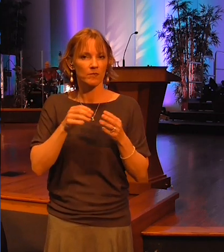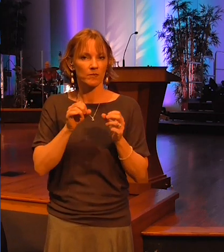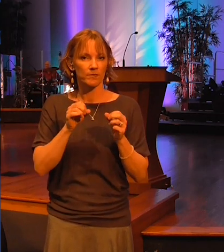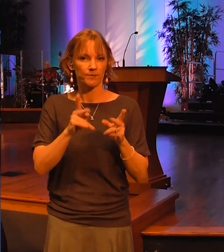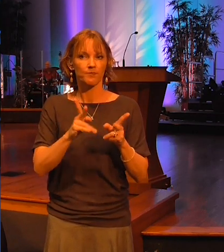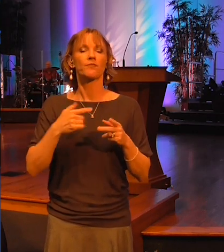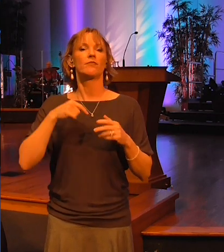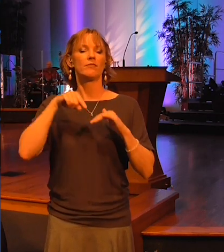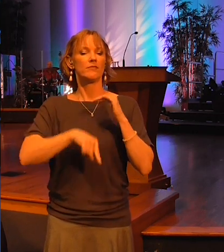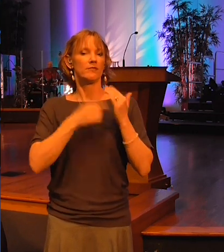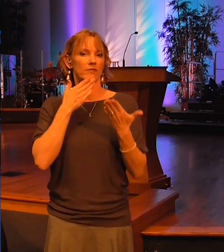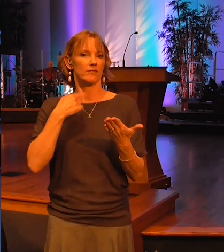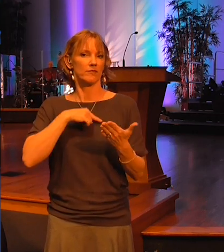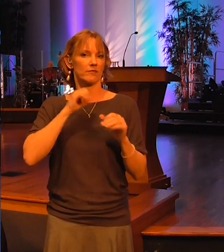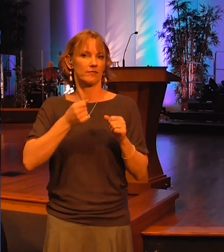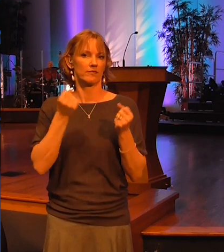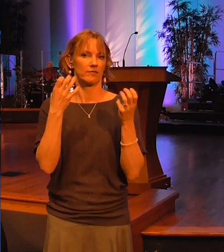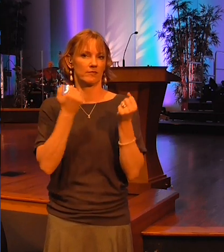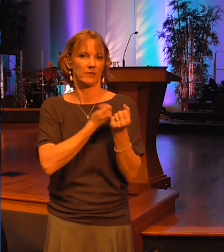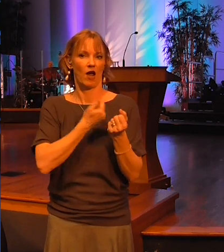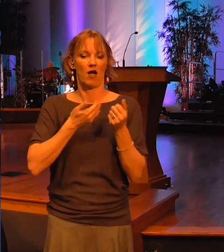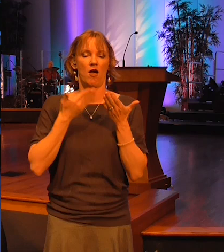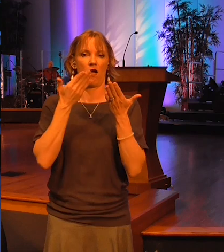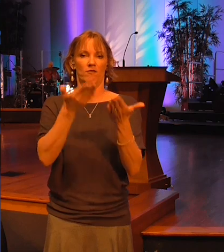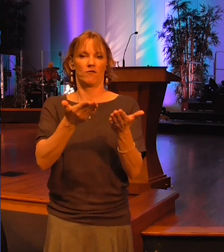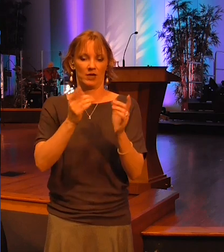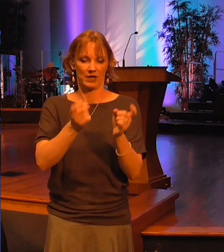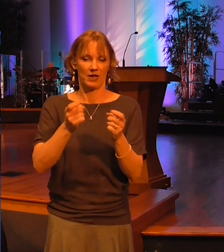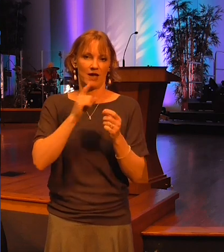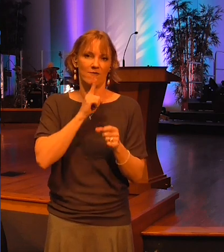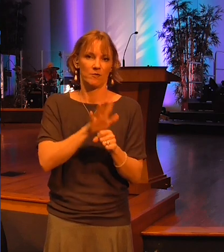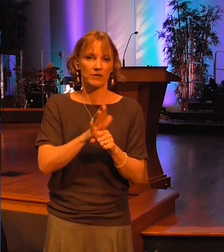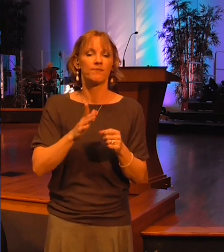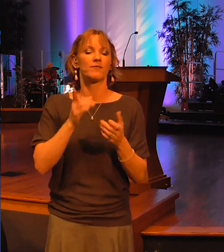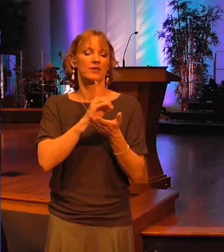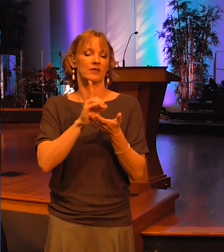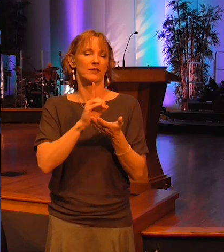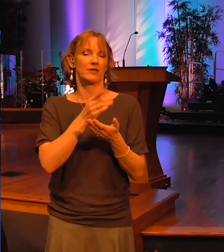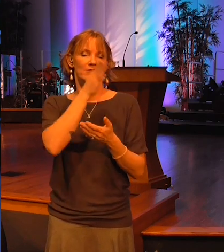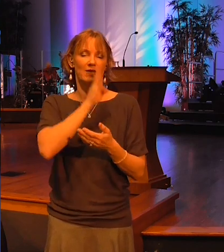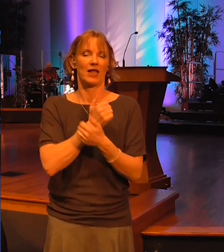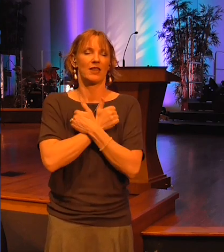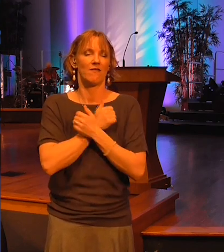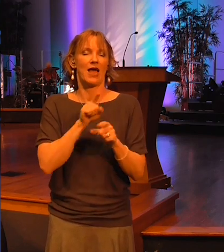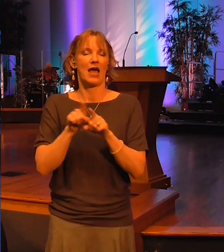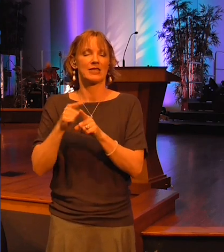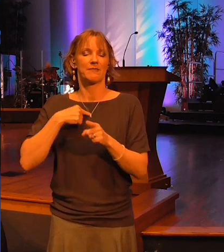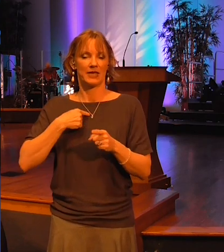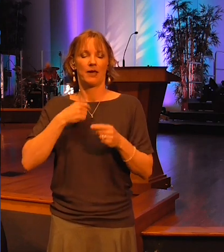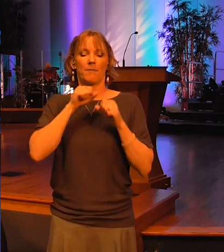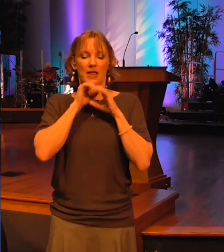can say our offering affirmation together divine love as me blesses and multiplies